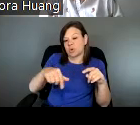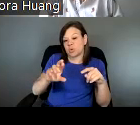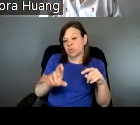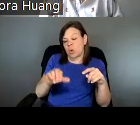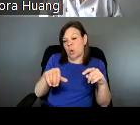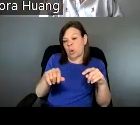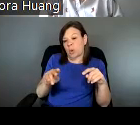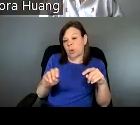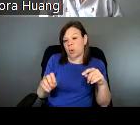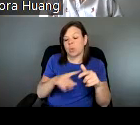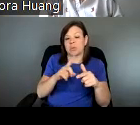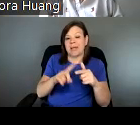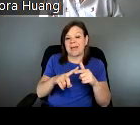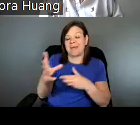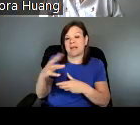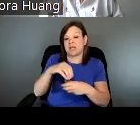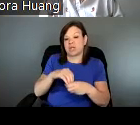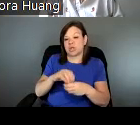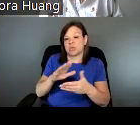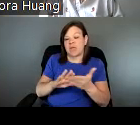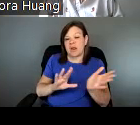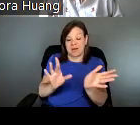And you could include that code on a sticker possibly,